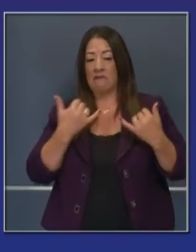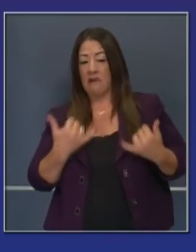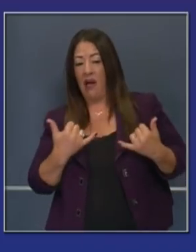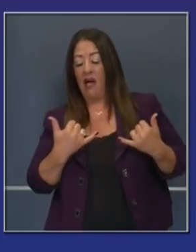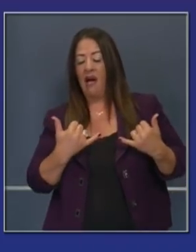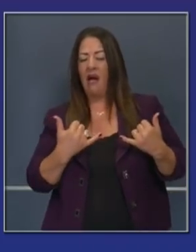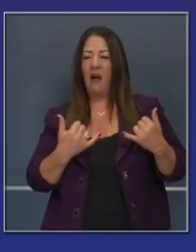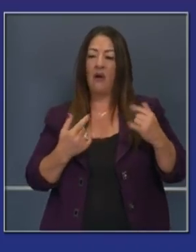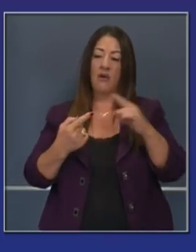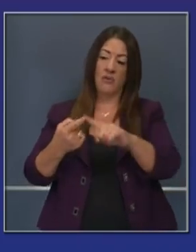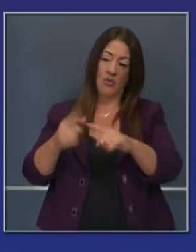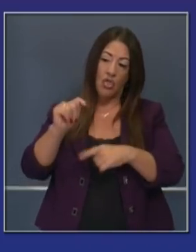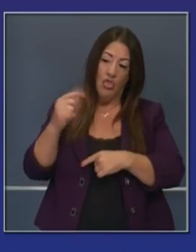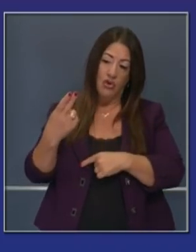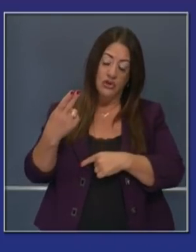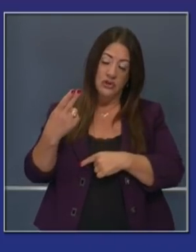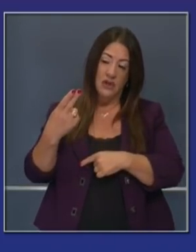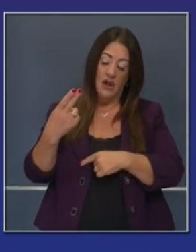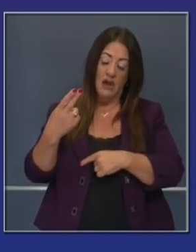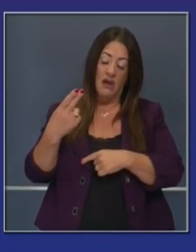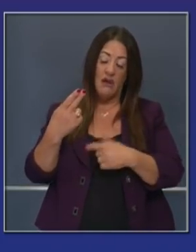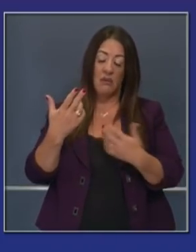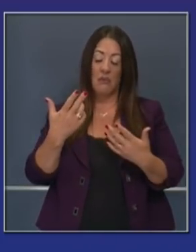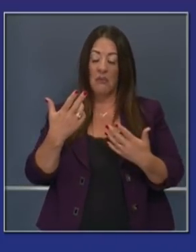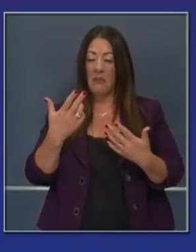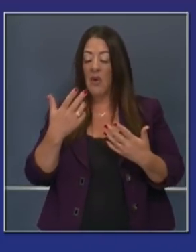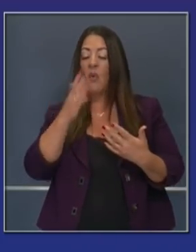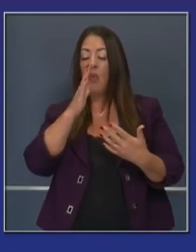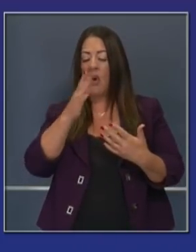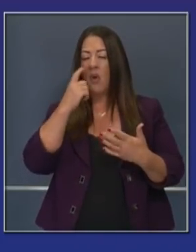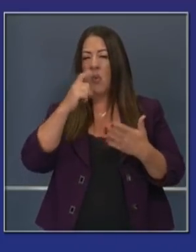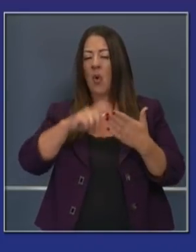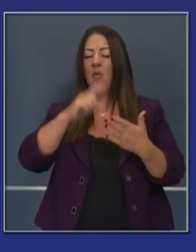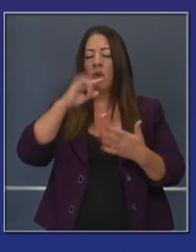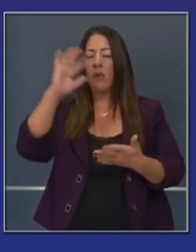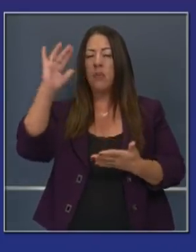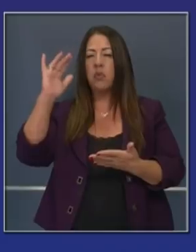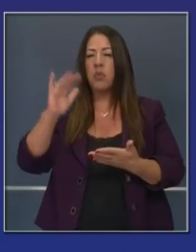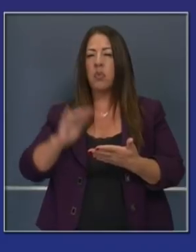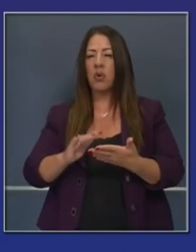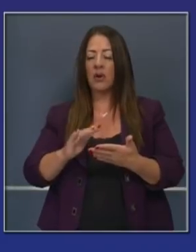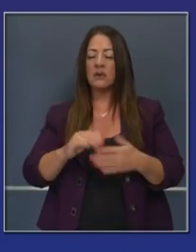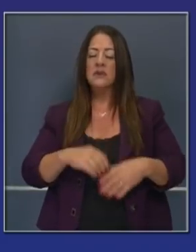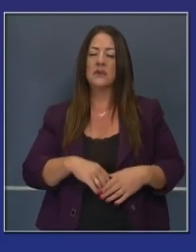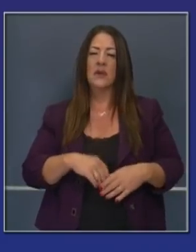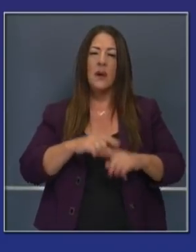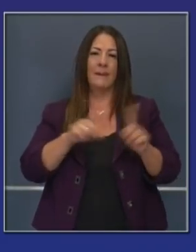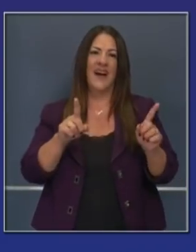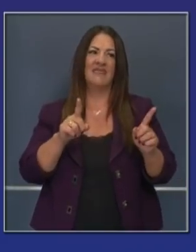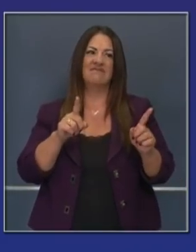P.M. BROADLY, WE WILL EXPERIENCE A REDUCTION IN THE WINDS BETWEEN